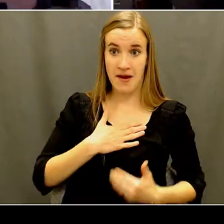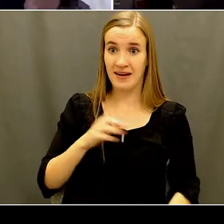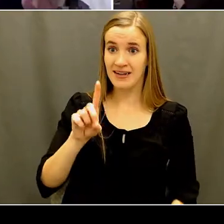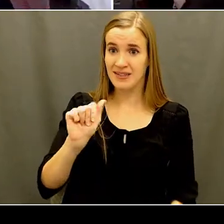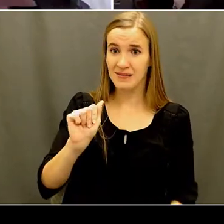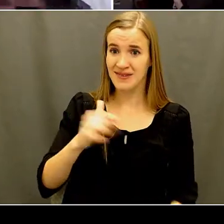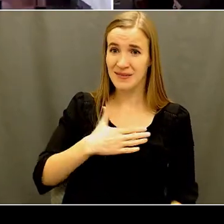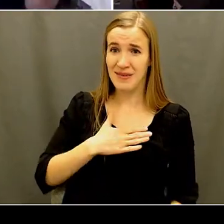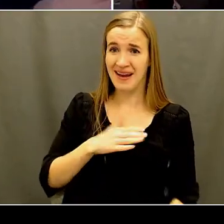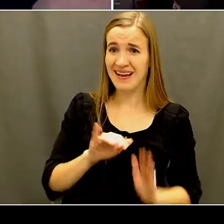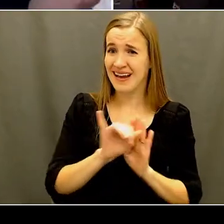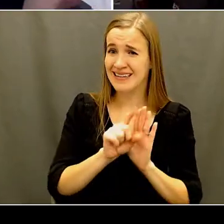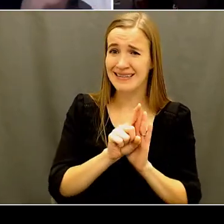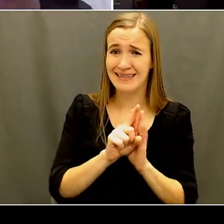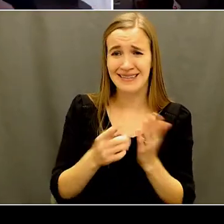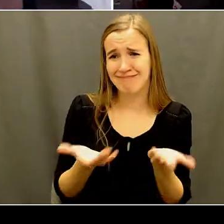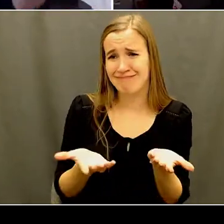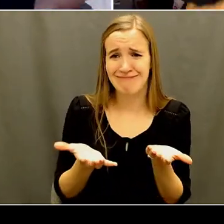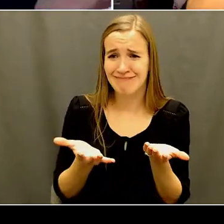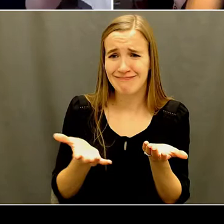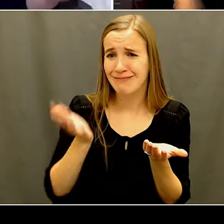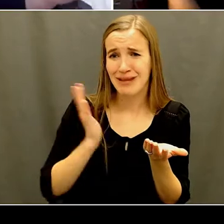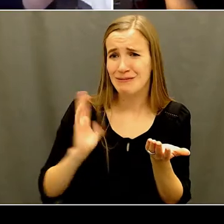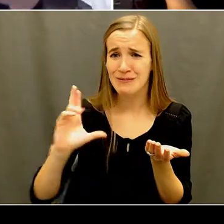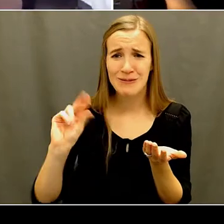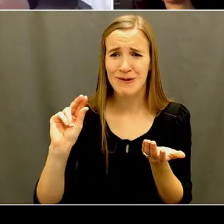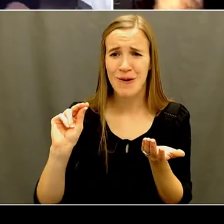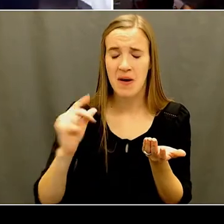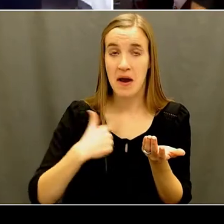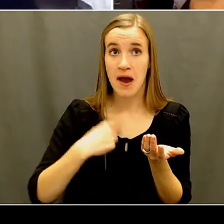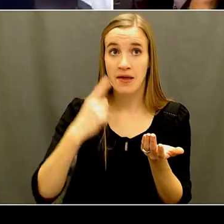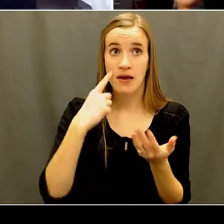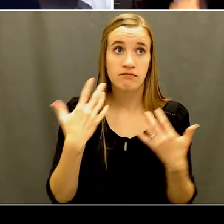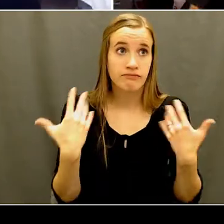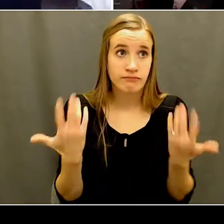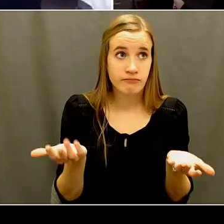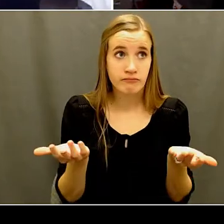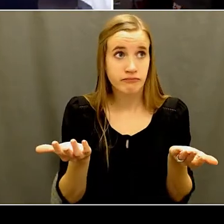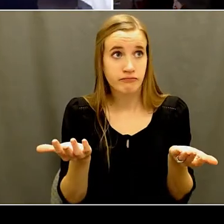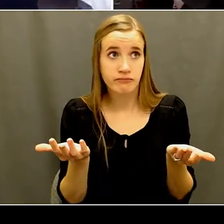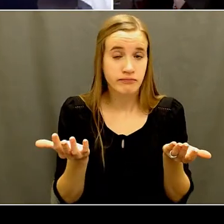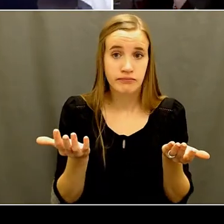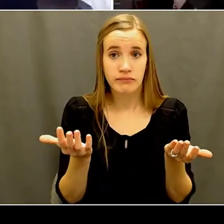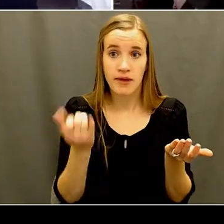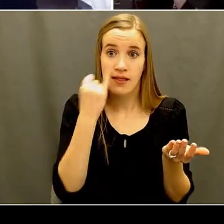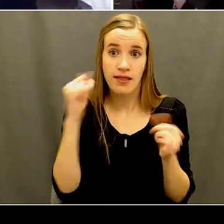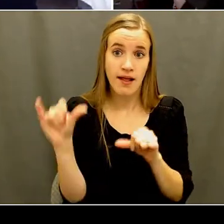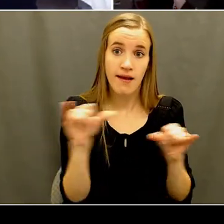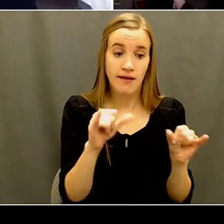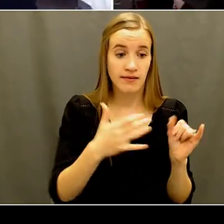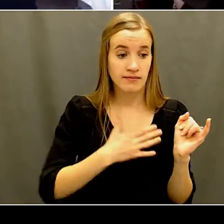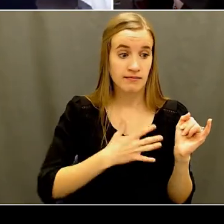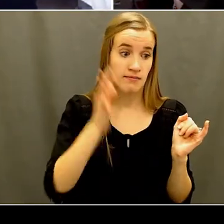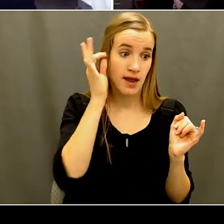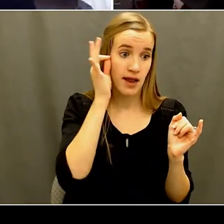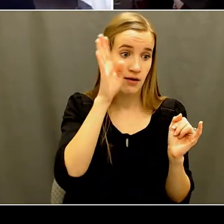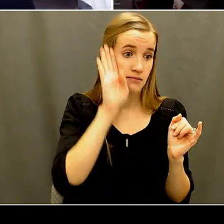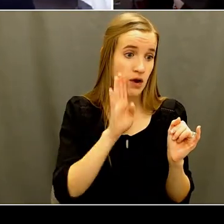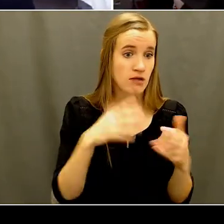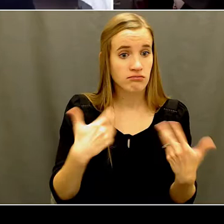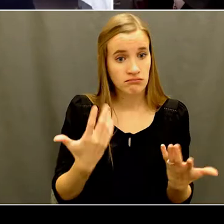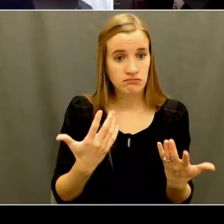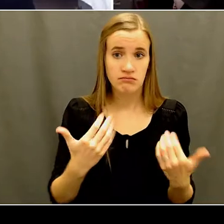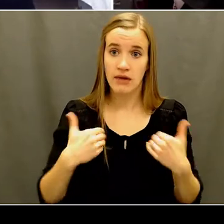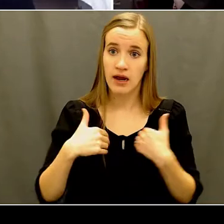brown. Okay? I have to cerebral palsy. Okay. And when I was in high school, I